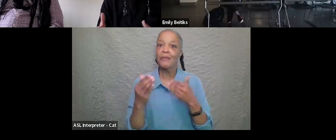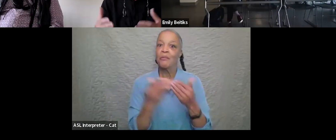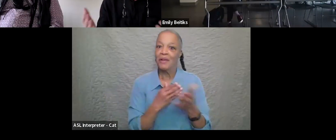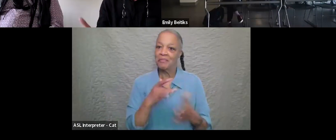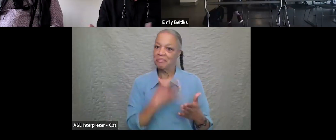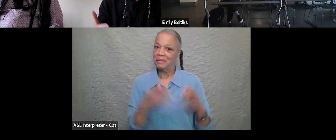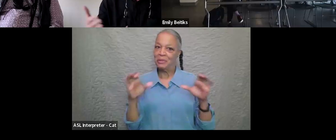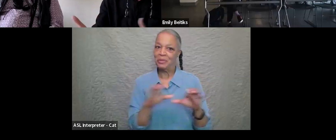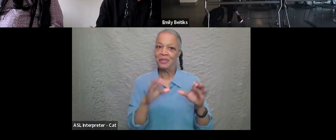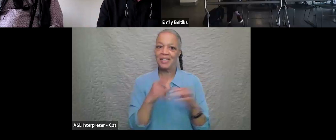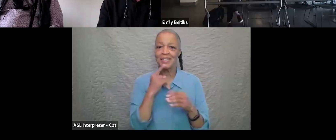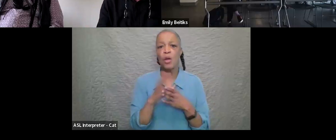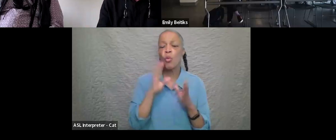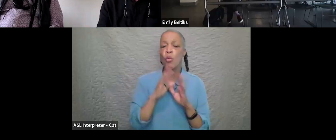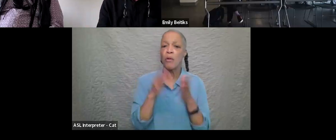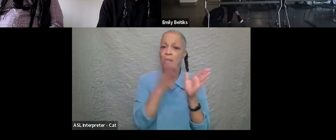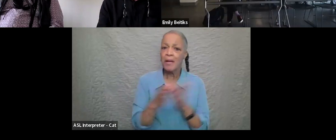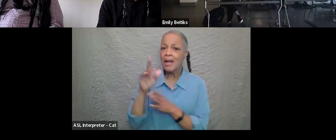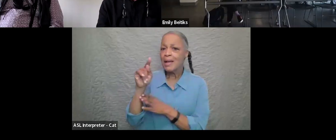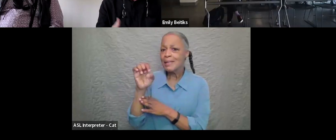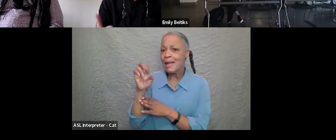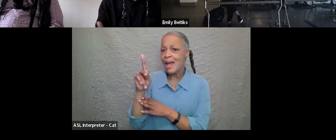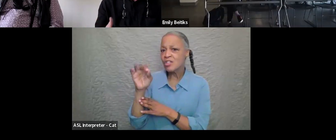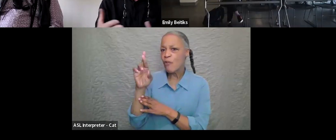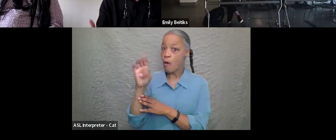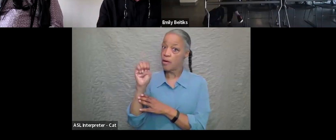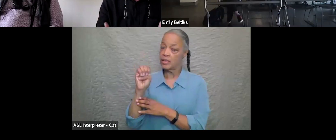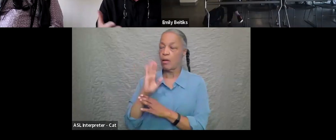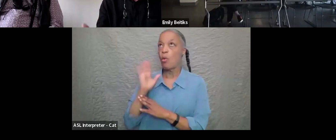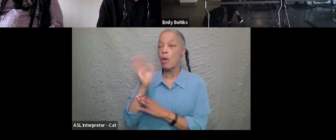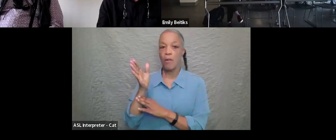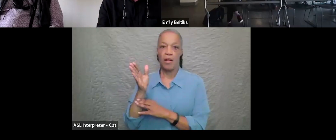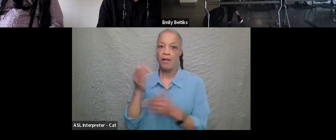They say, "We're going to put together a task force and we're going to have some committees."